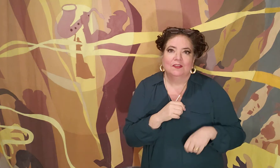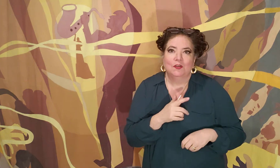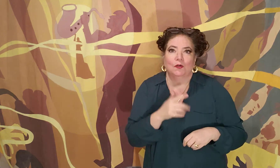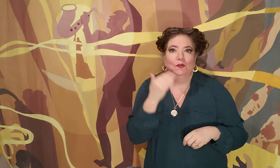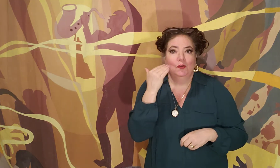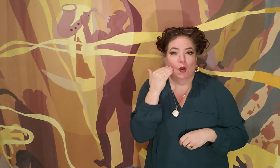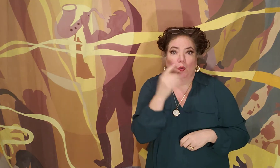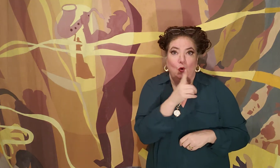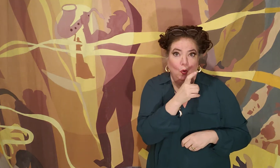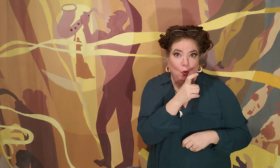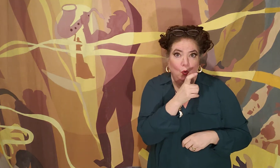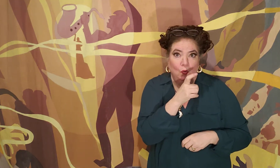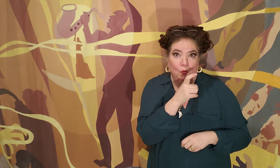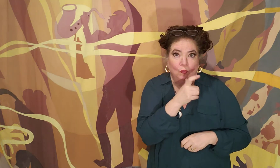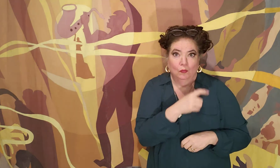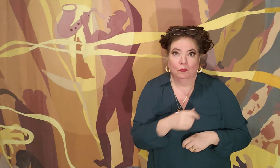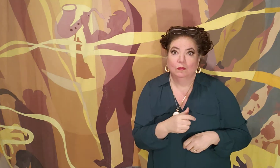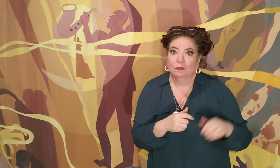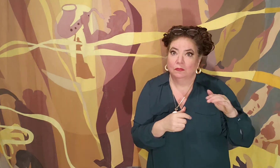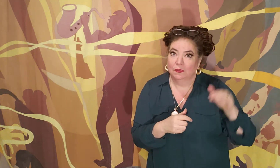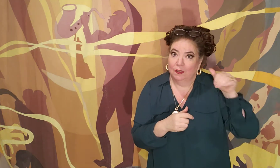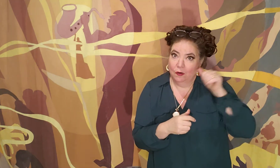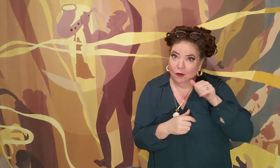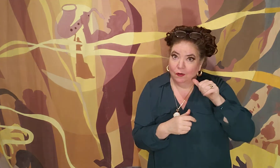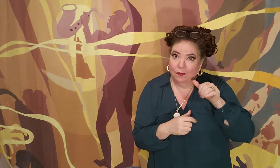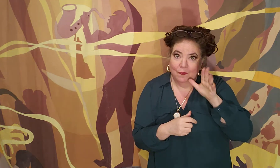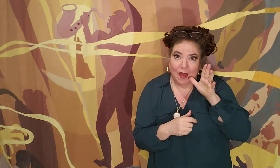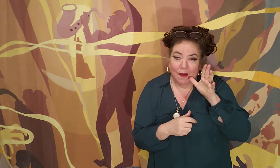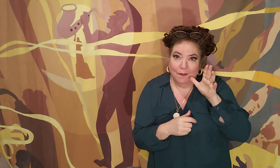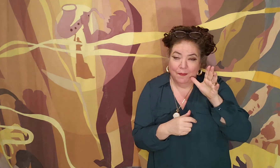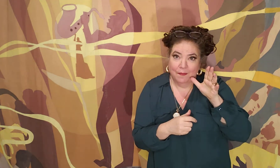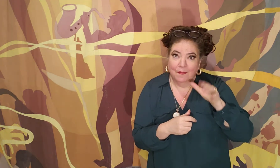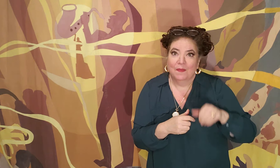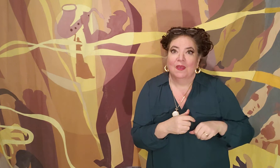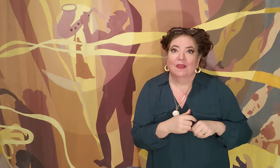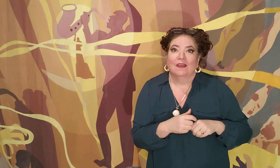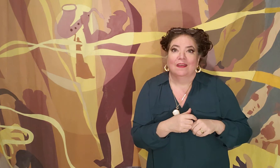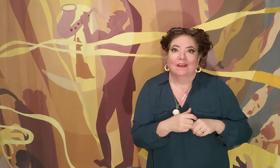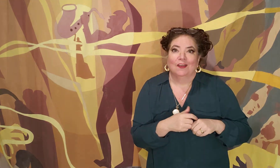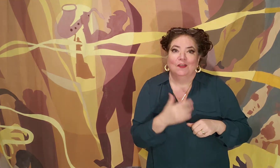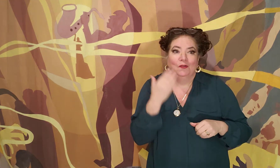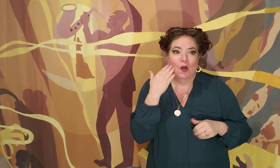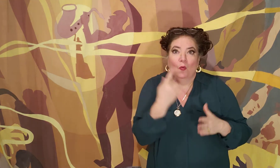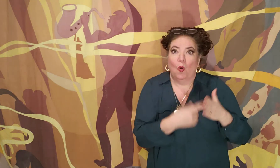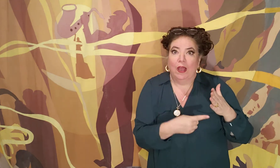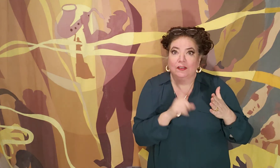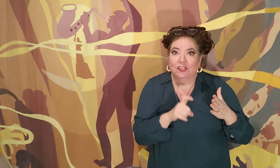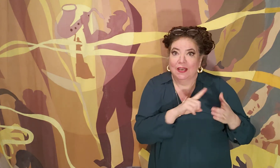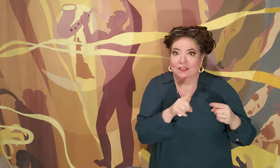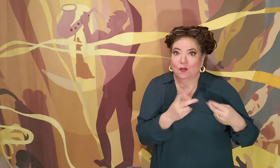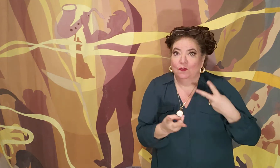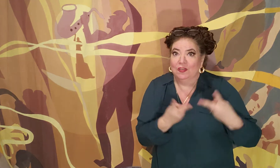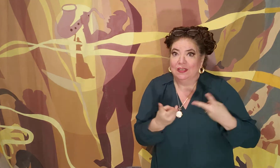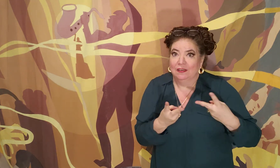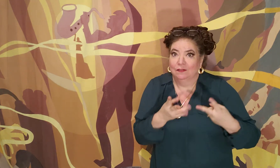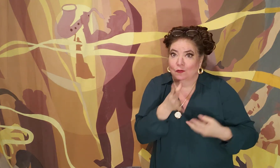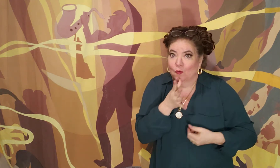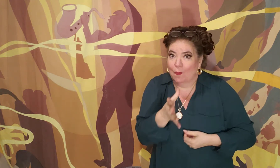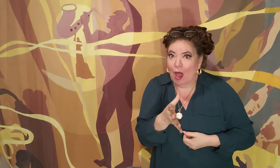So you know "who" - Little Girl, Mom. You know "what" - she has to go visit Grandma.